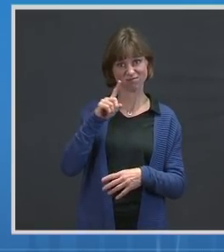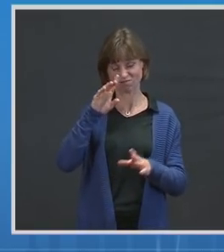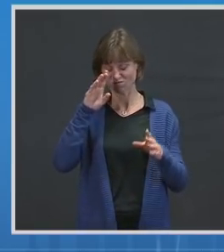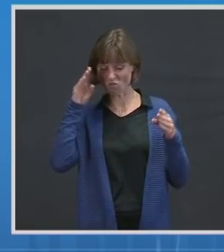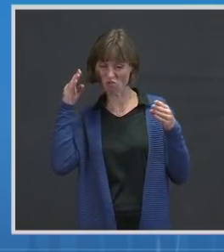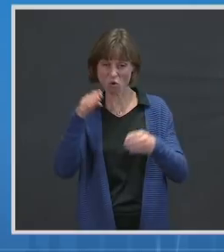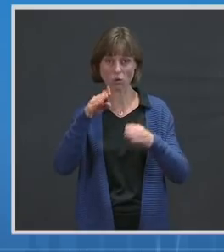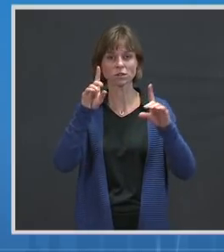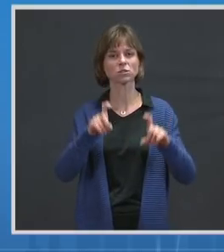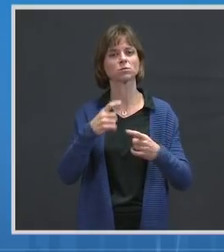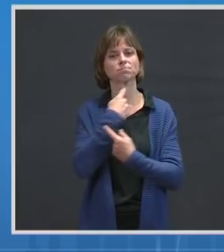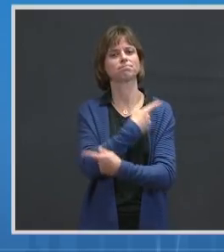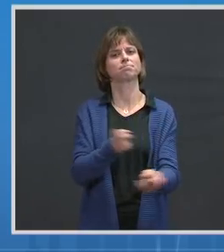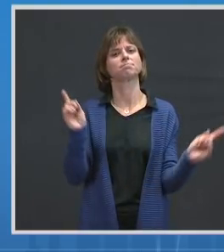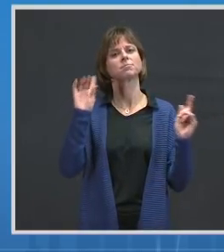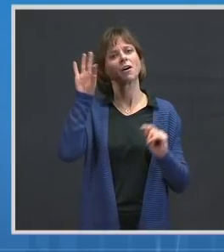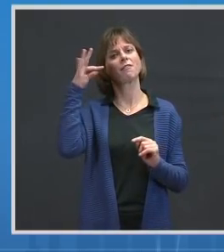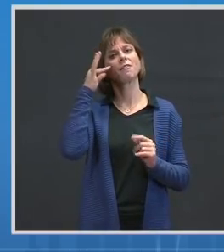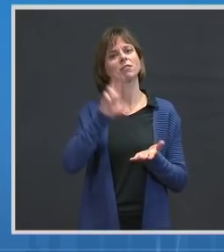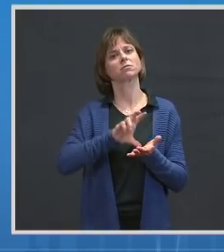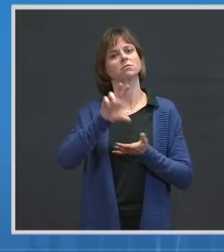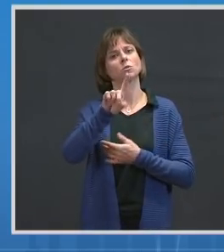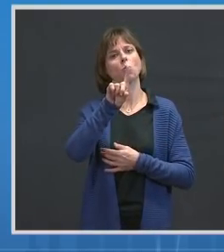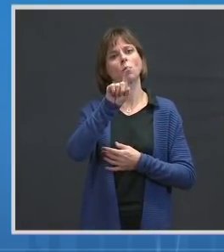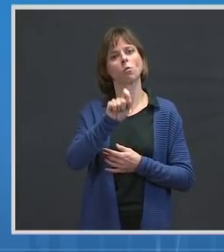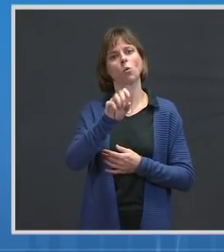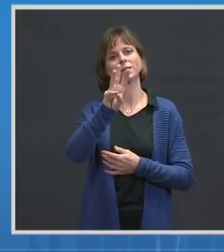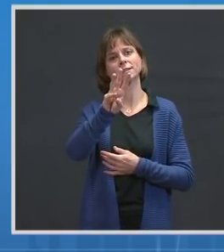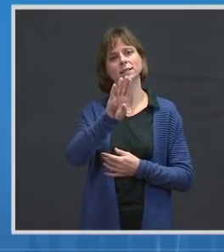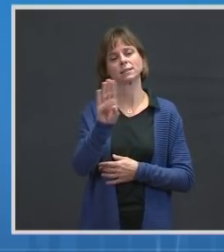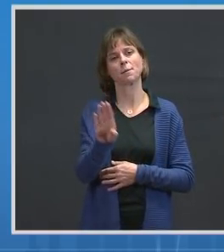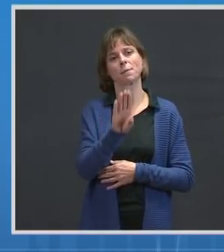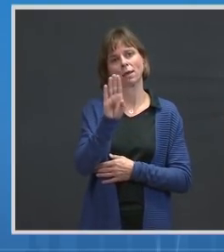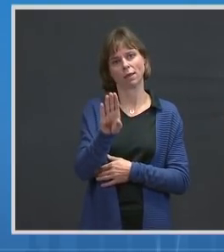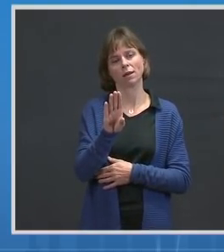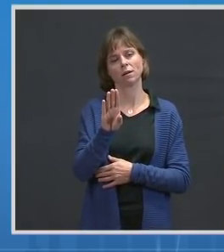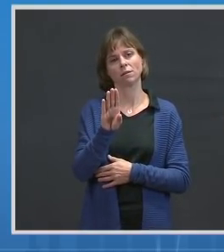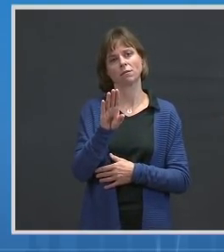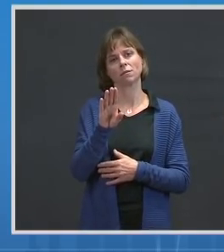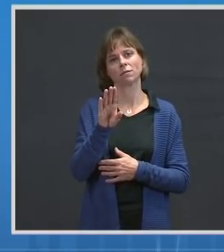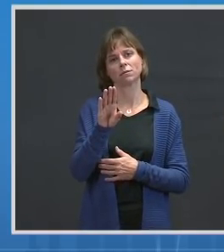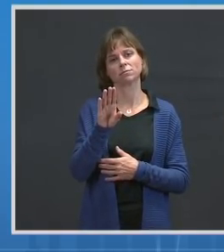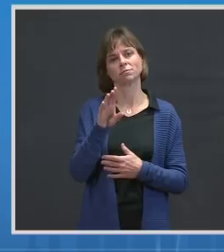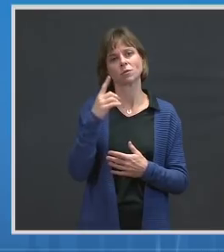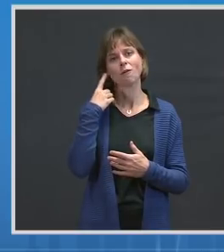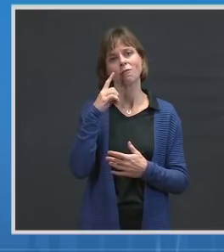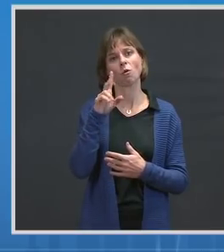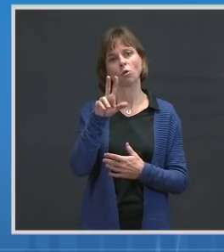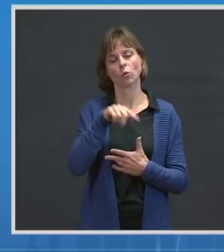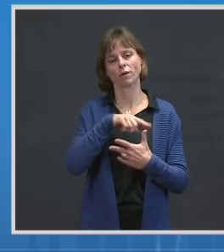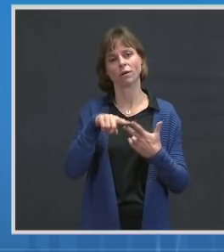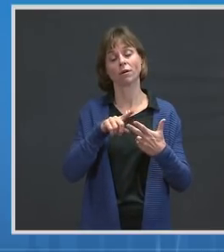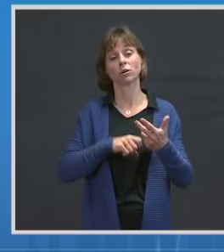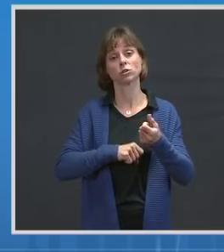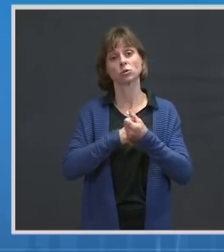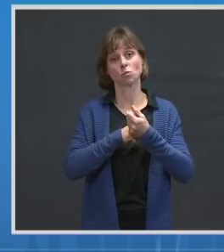will invest $1.6 billion in three key areas: supporting testing in schools and underserved populations,